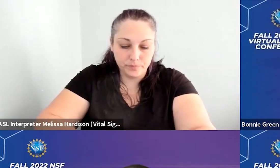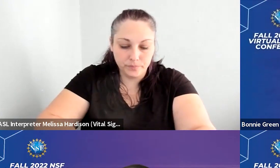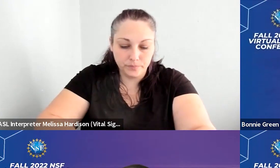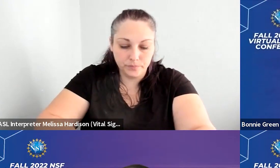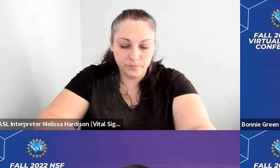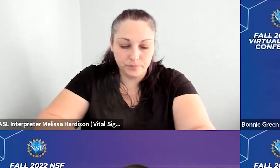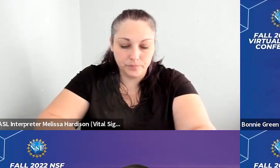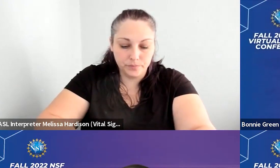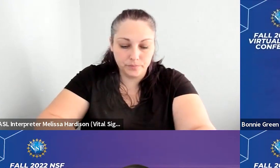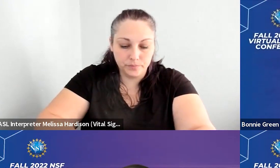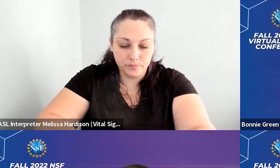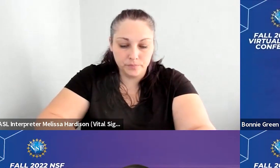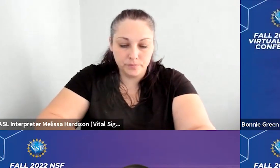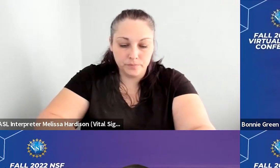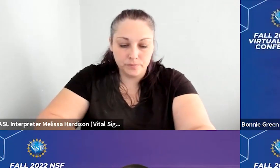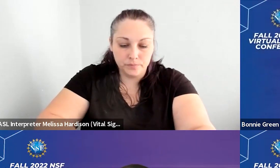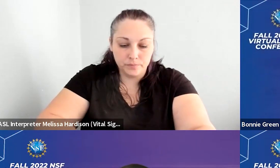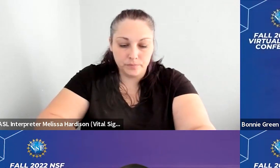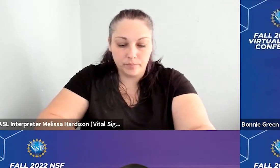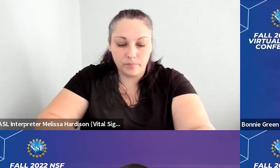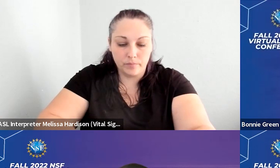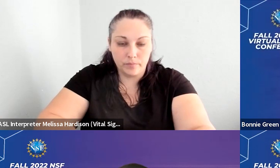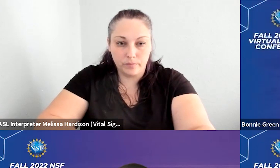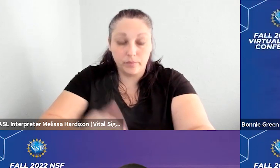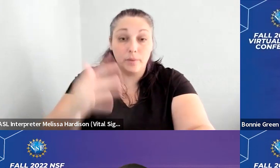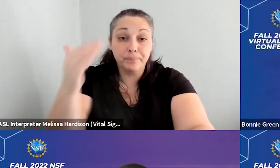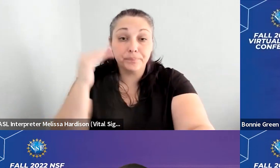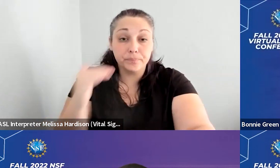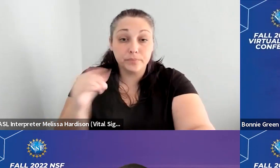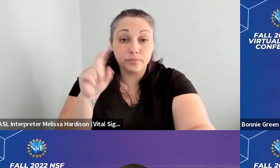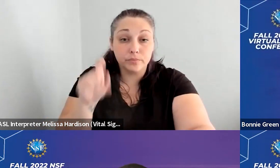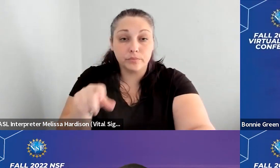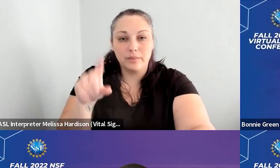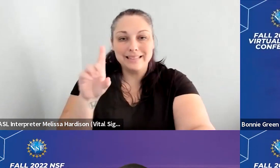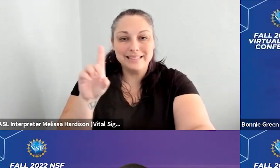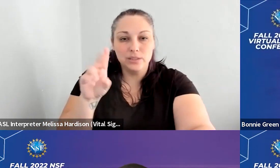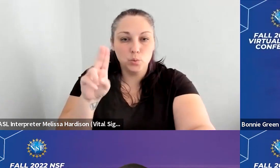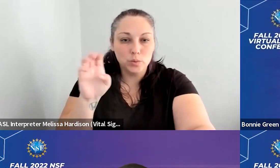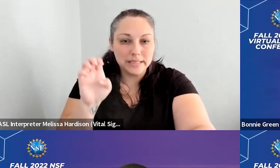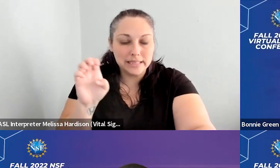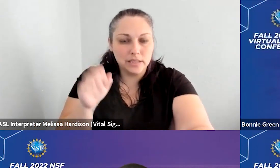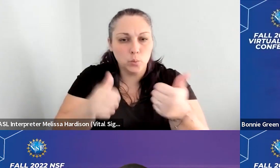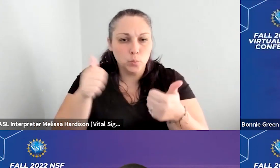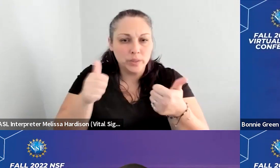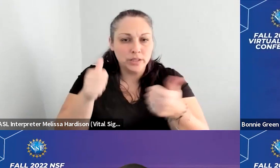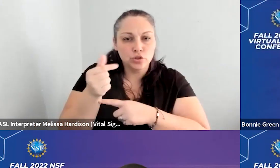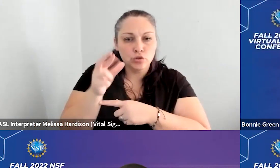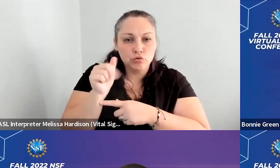Alright, so next question is within DUE, which grant or grants would you recommend